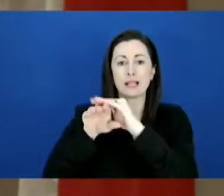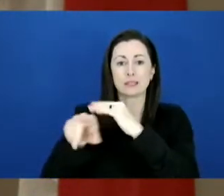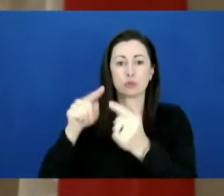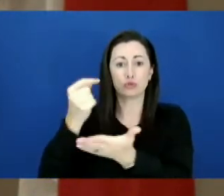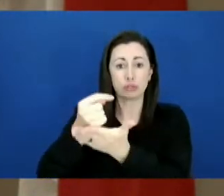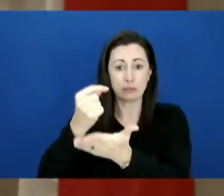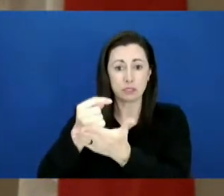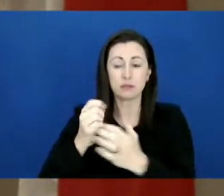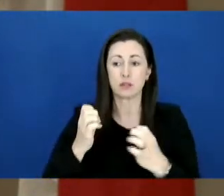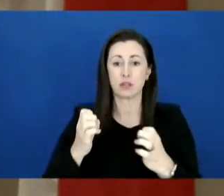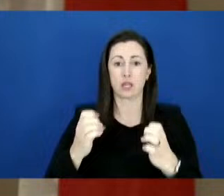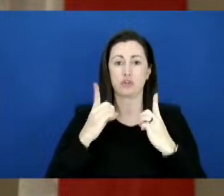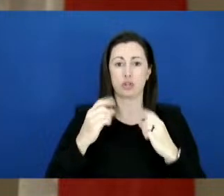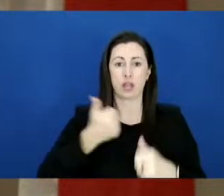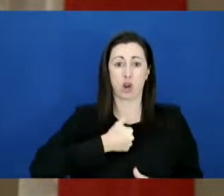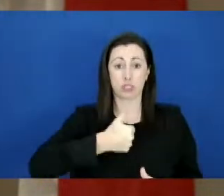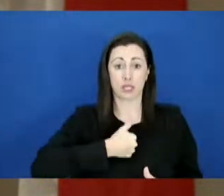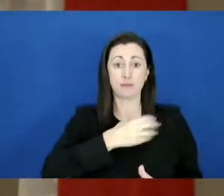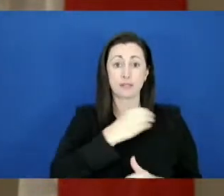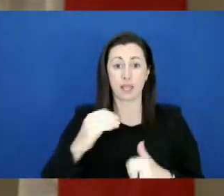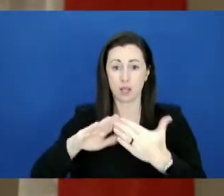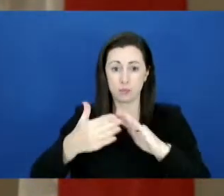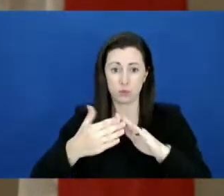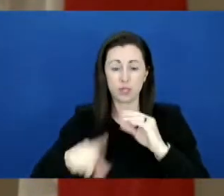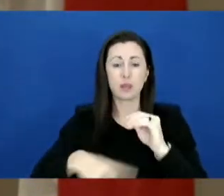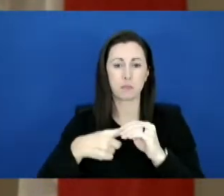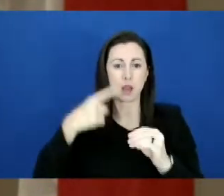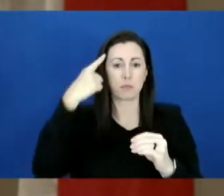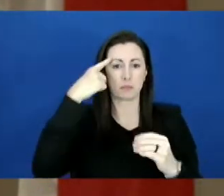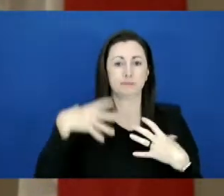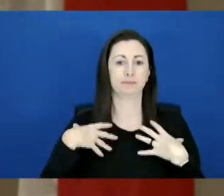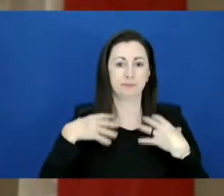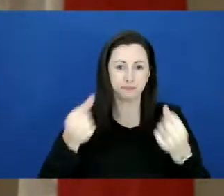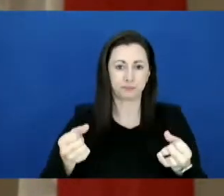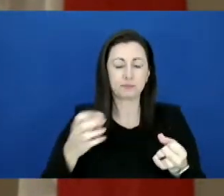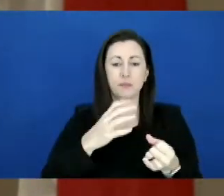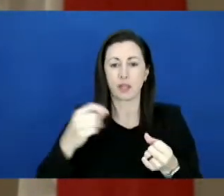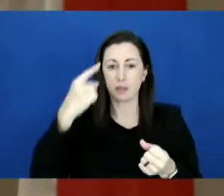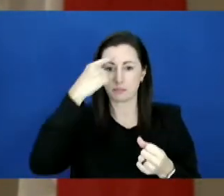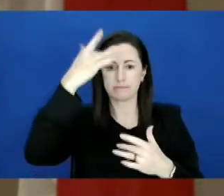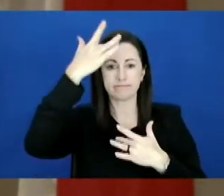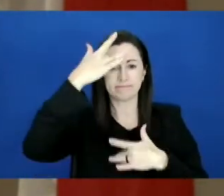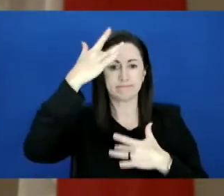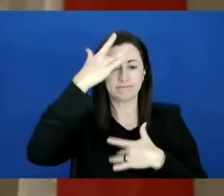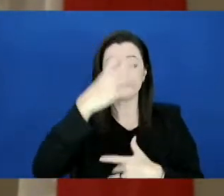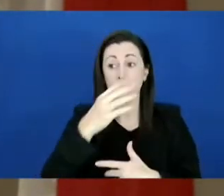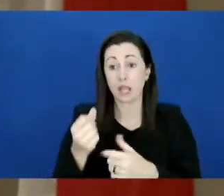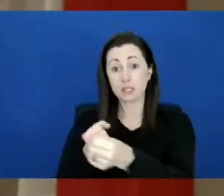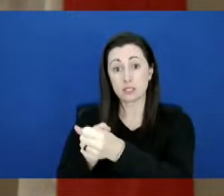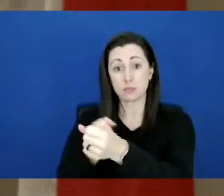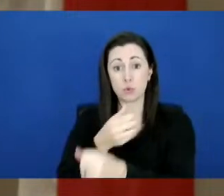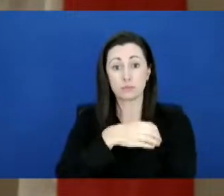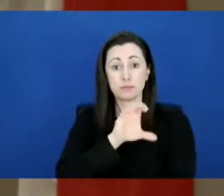WELLNESS BY INCREASING ACCESS TO TREATMENT, EDUCATING OURSELVES,